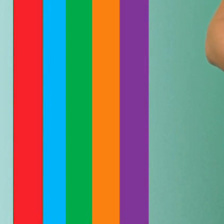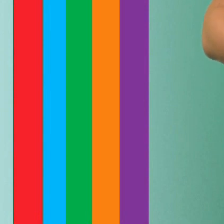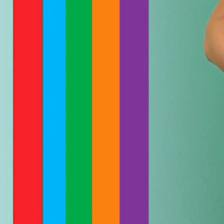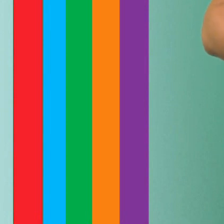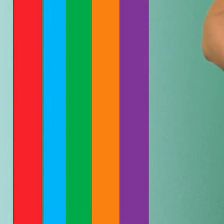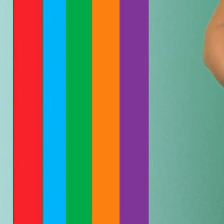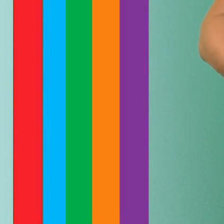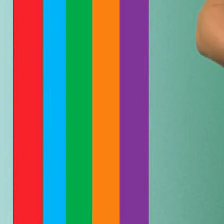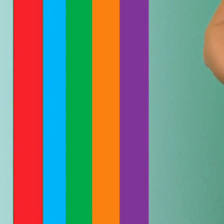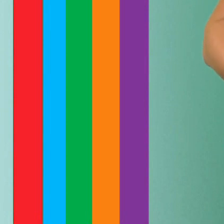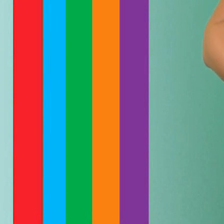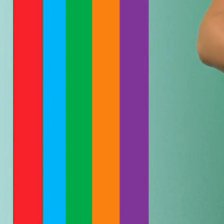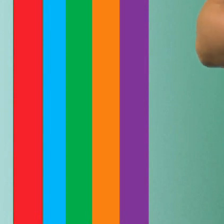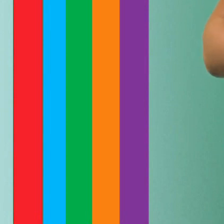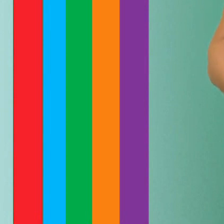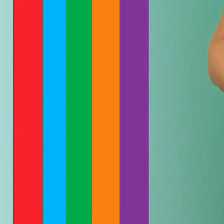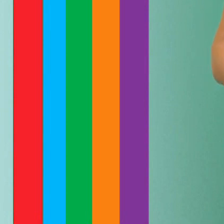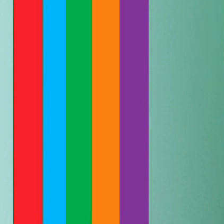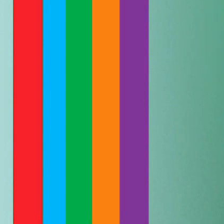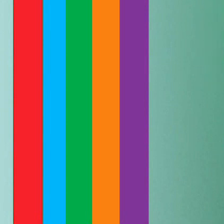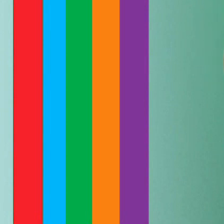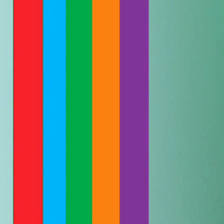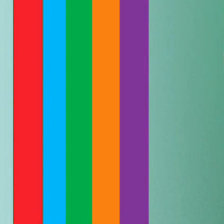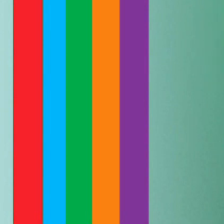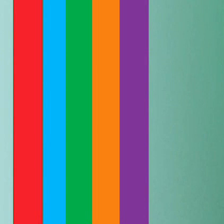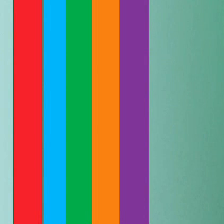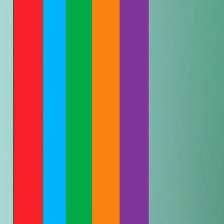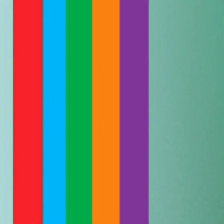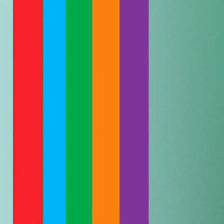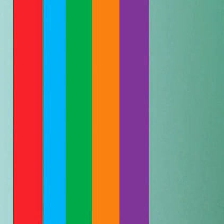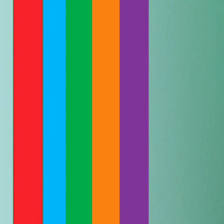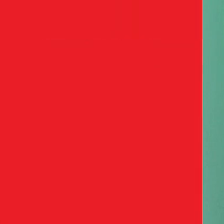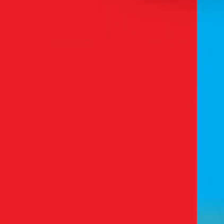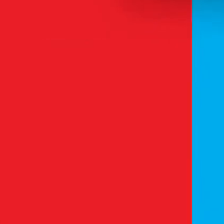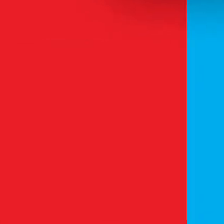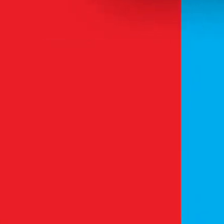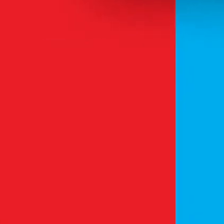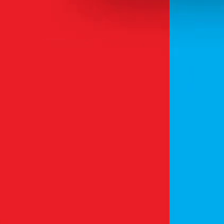the relative size and the distance between the planets. Here's Monte with more.